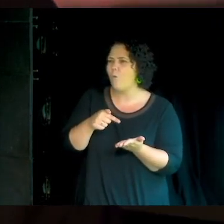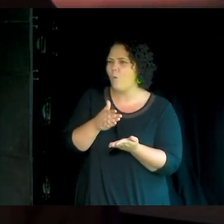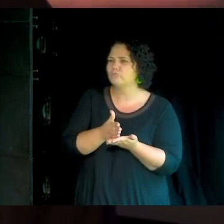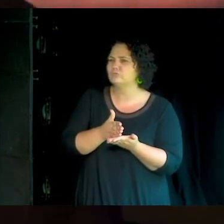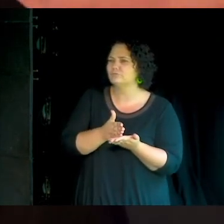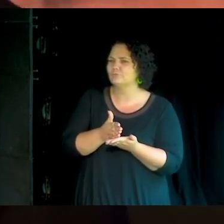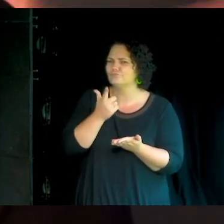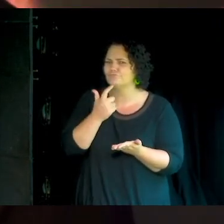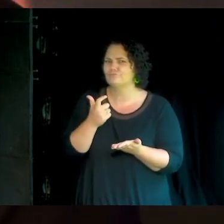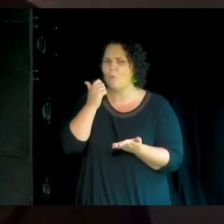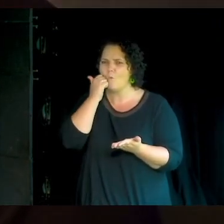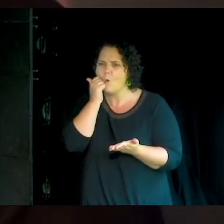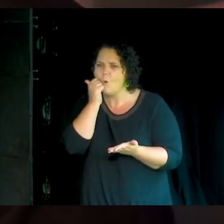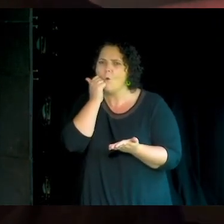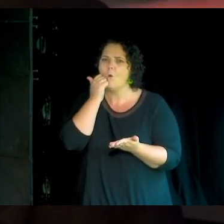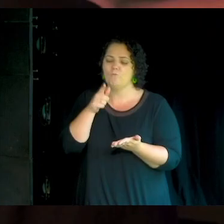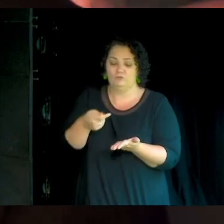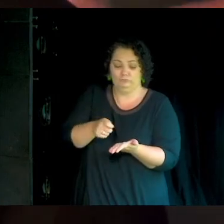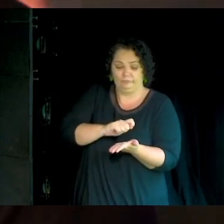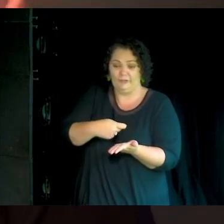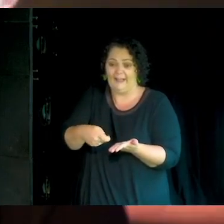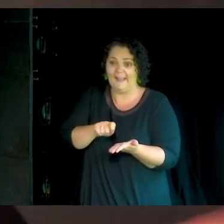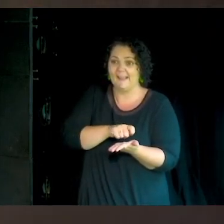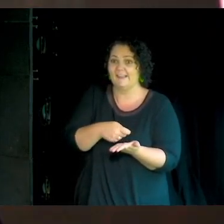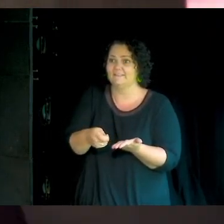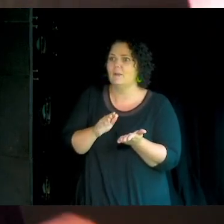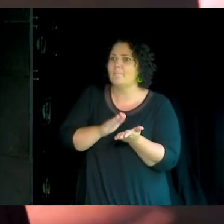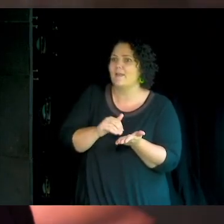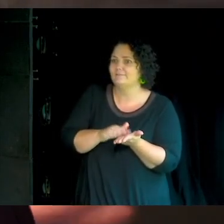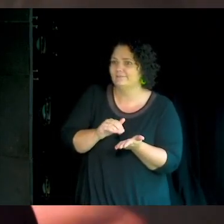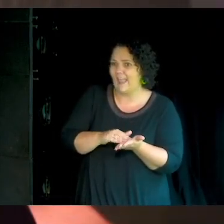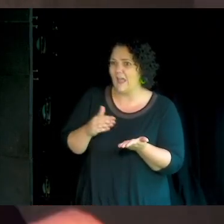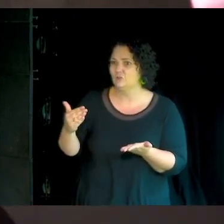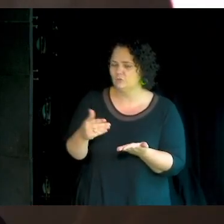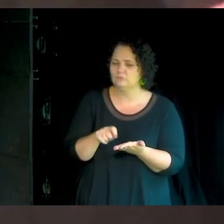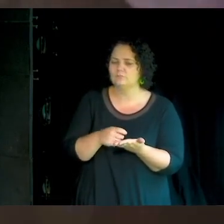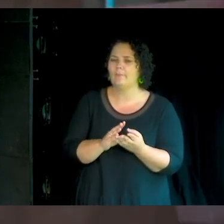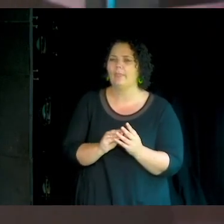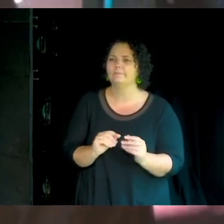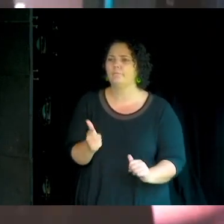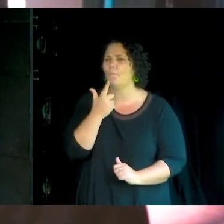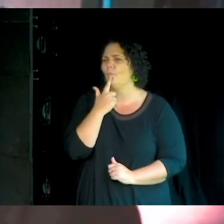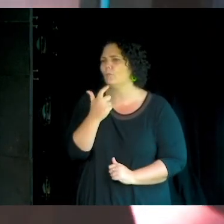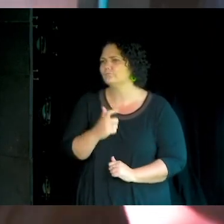butter's melt on the toast is really yummy and this is really strong taste because when we put